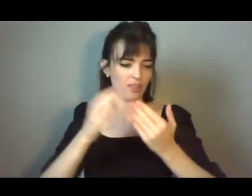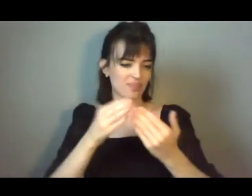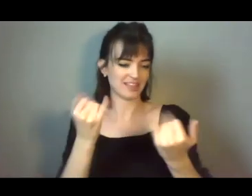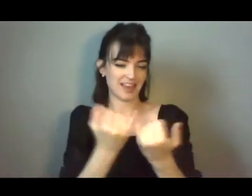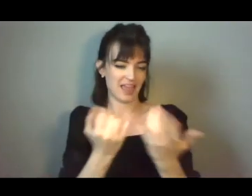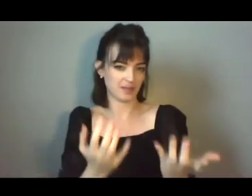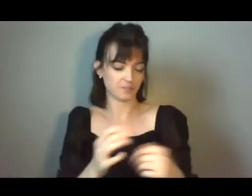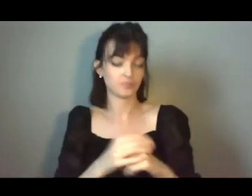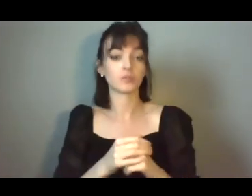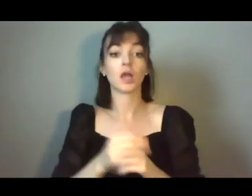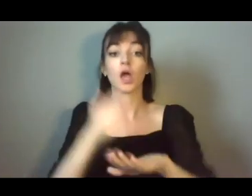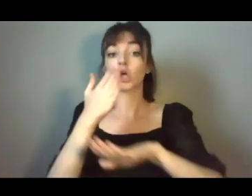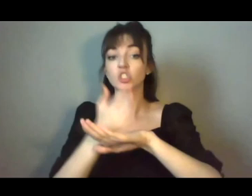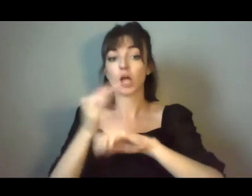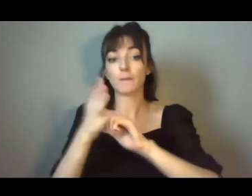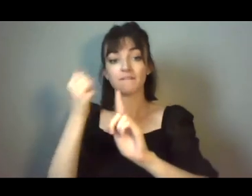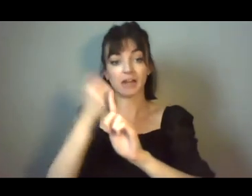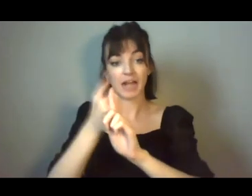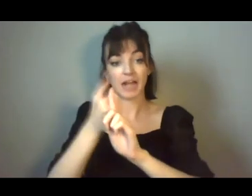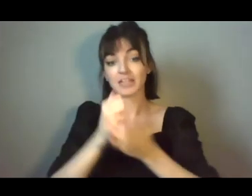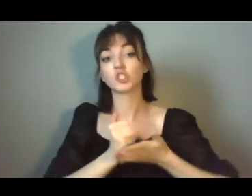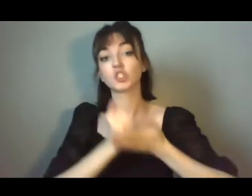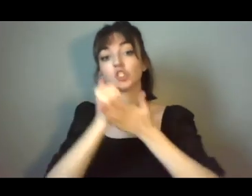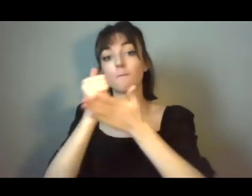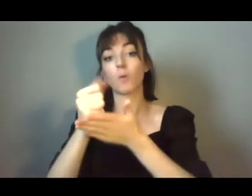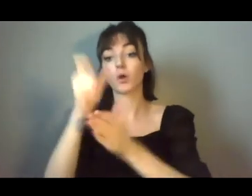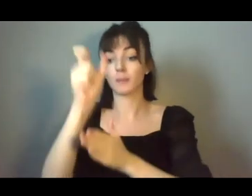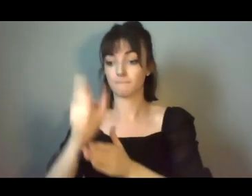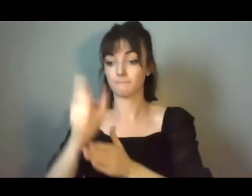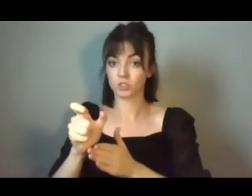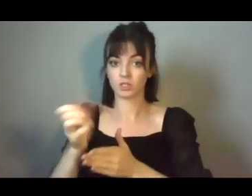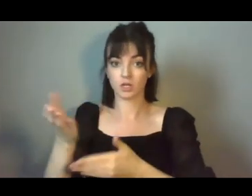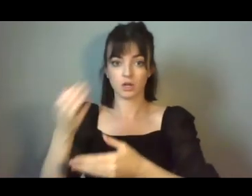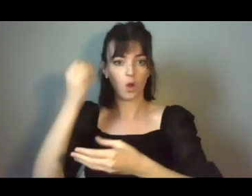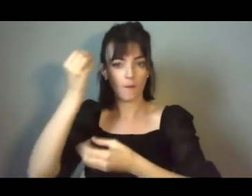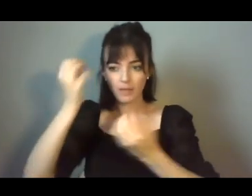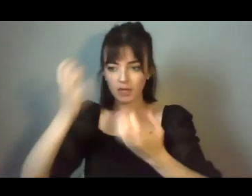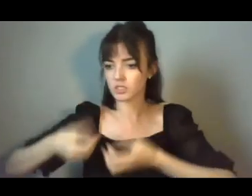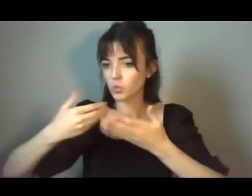is to support the individual to have their voice heard. It's not necessarily to provide support to